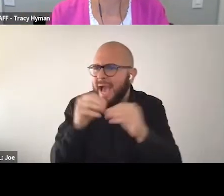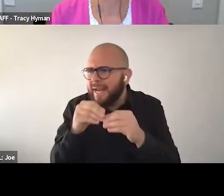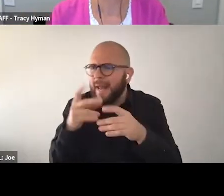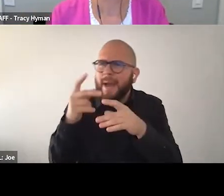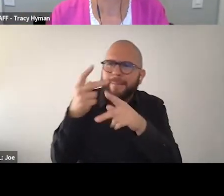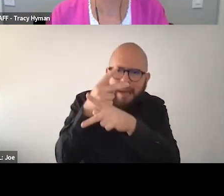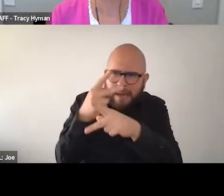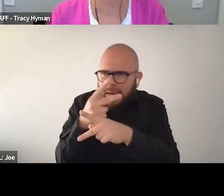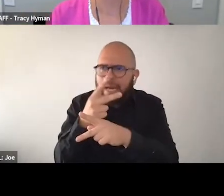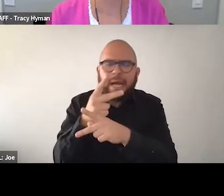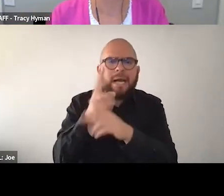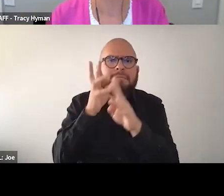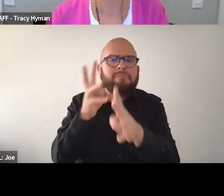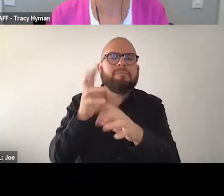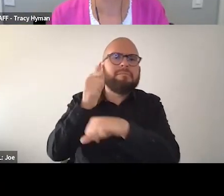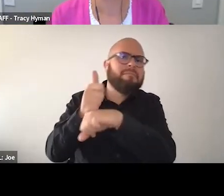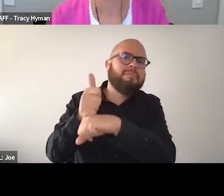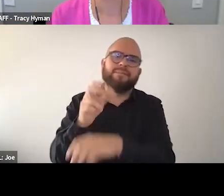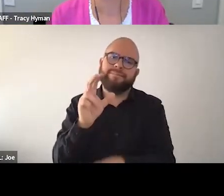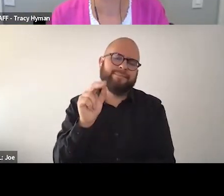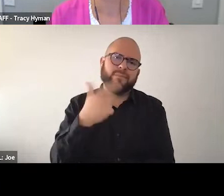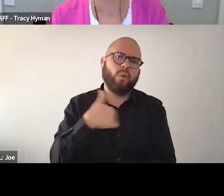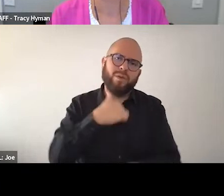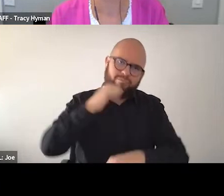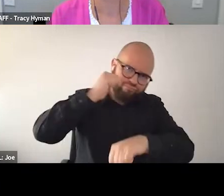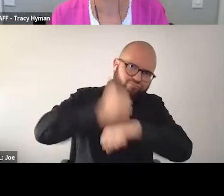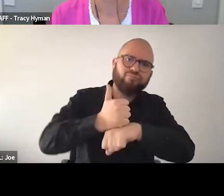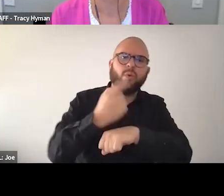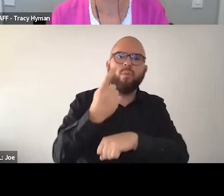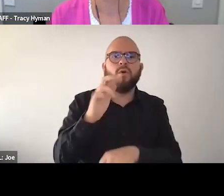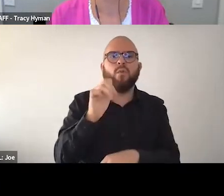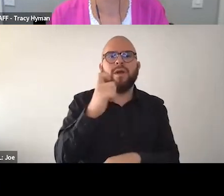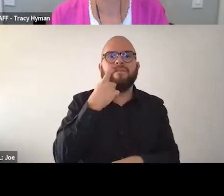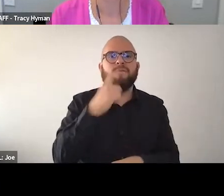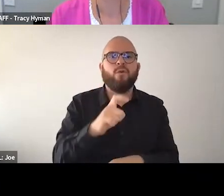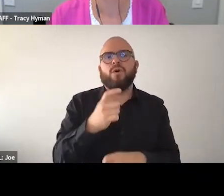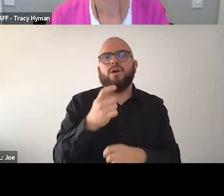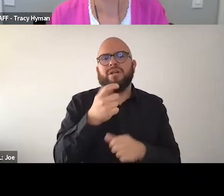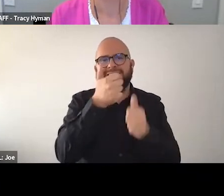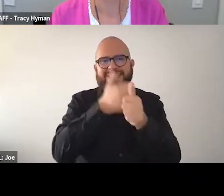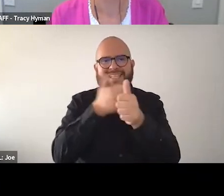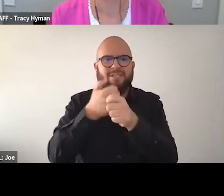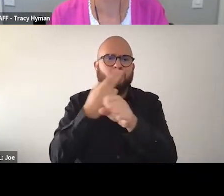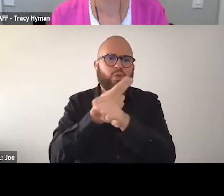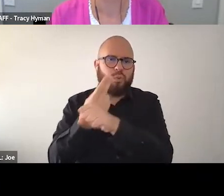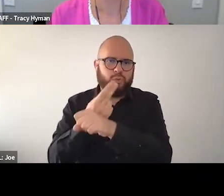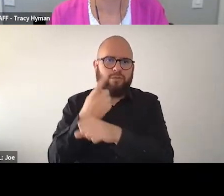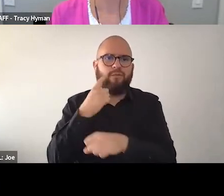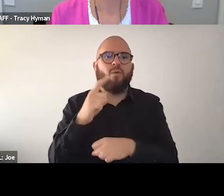We now have a set rate for four week use 13 week or one year use on cable channels.